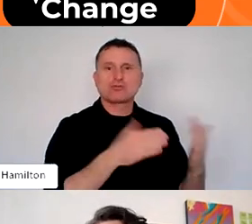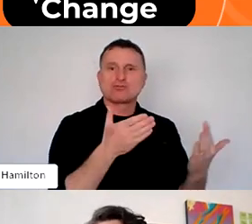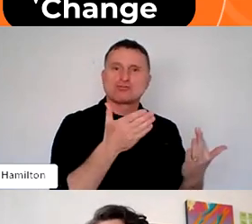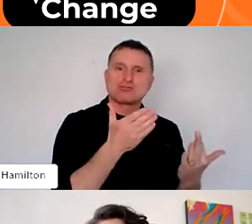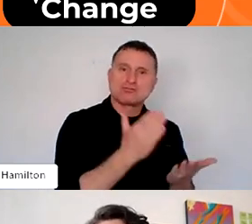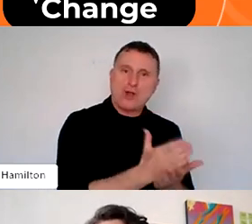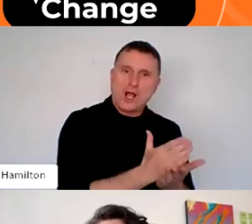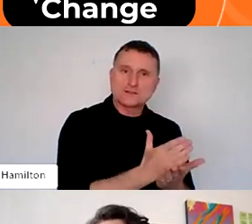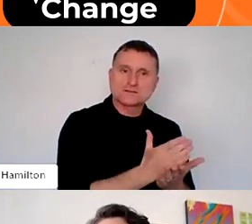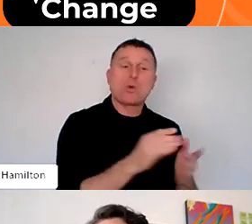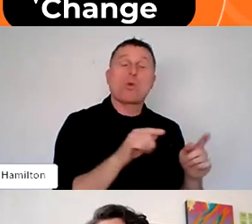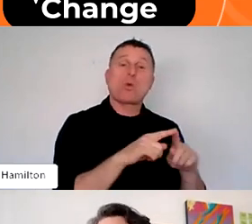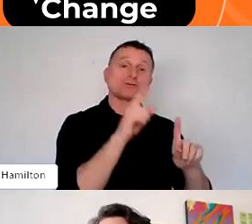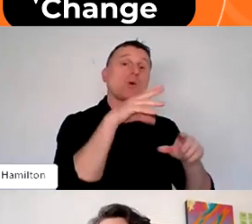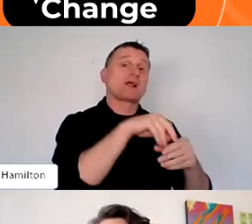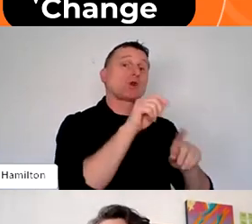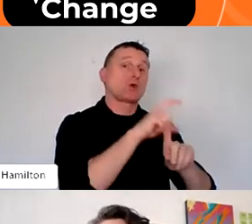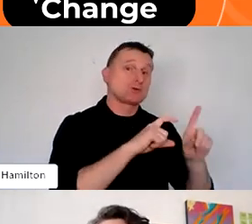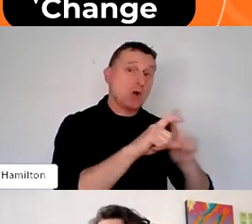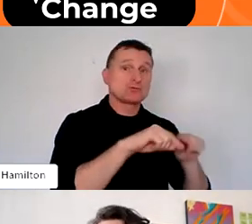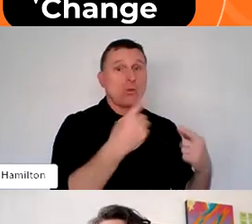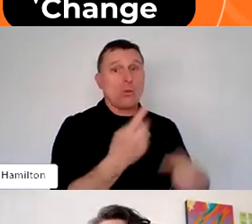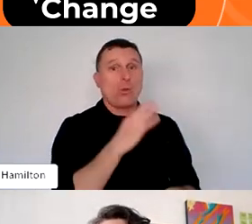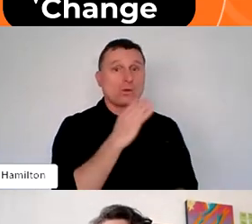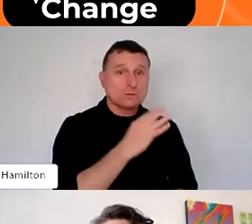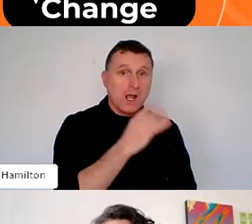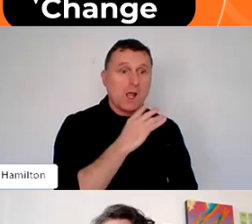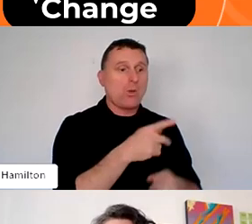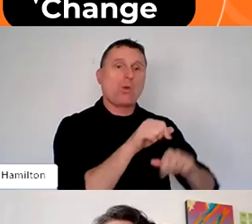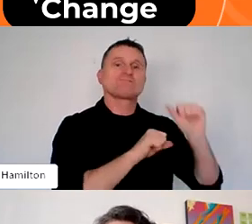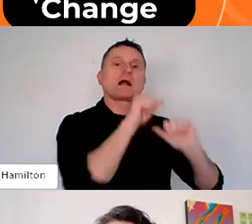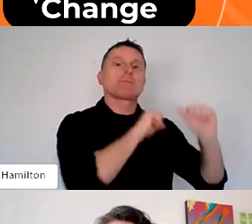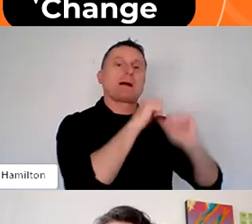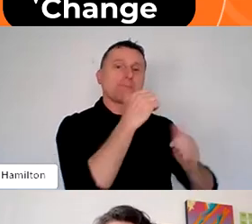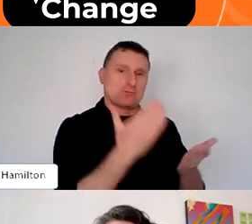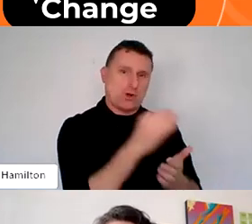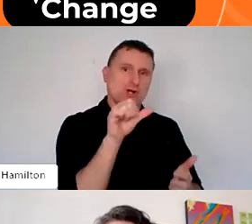of their cultural and reo and whakapapa rights. So it's fair to say that